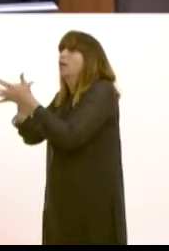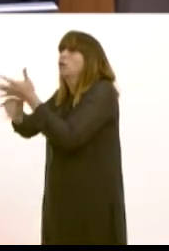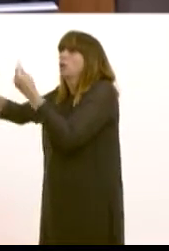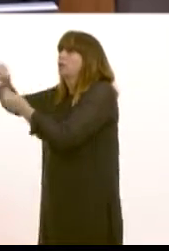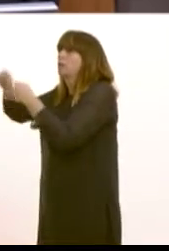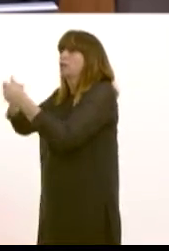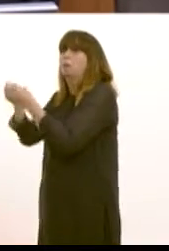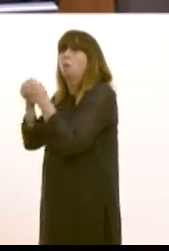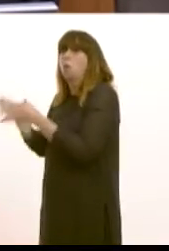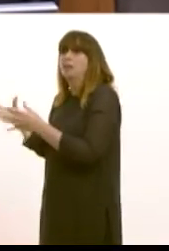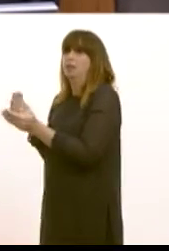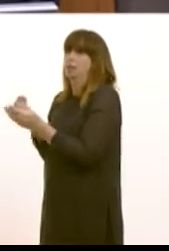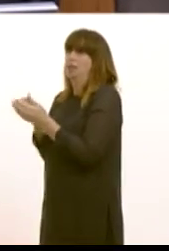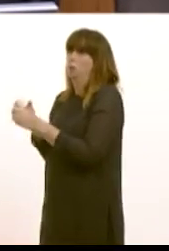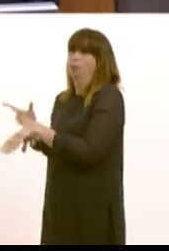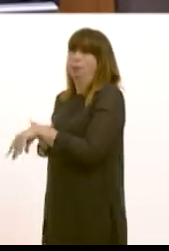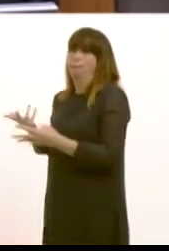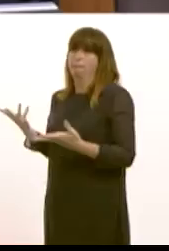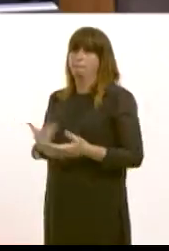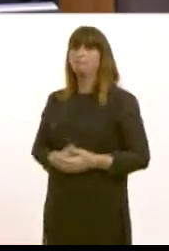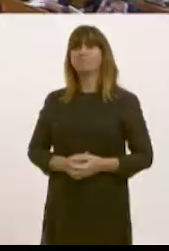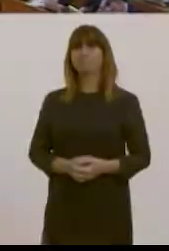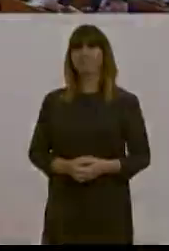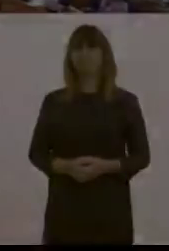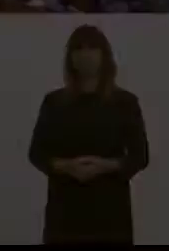and inefficiency. Y Llywydd / The Presiding Officer: Thank you, First Minister.